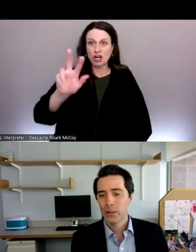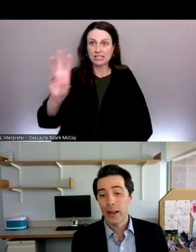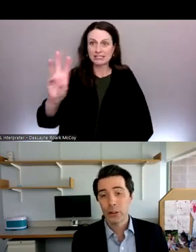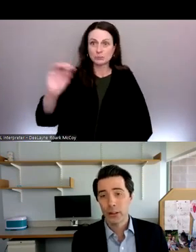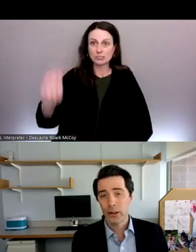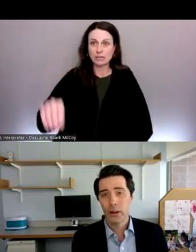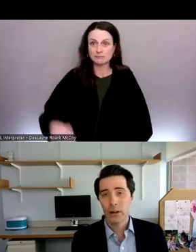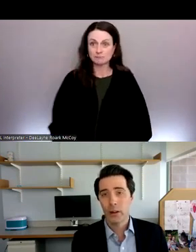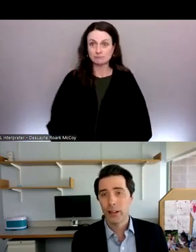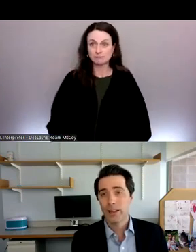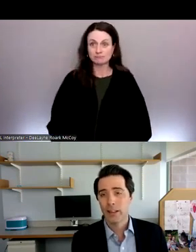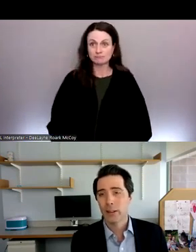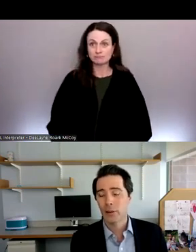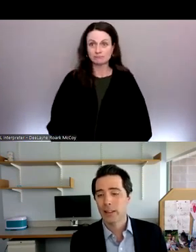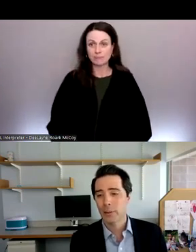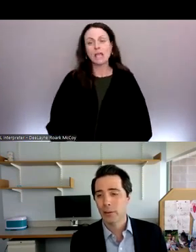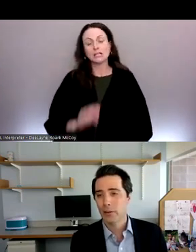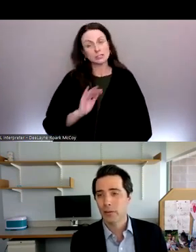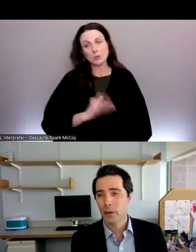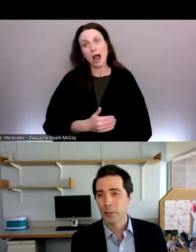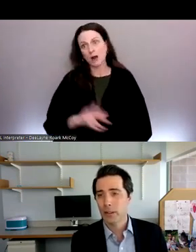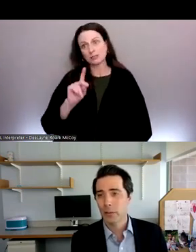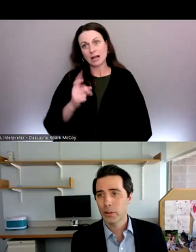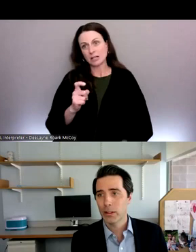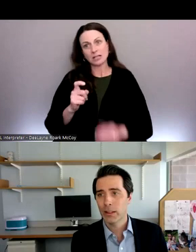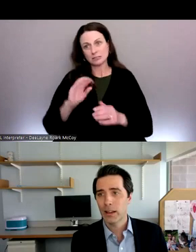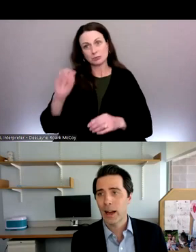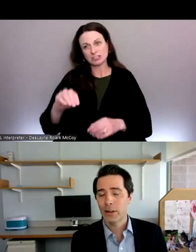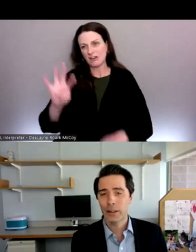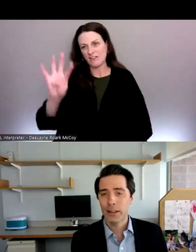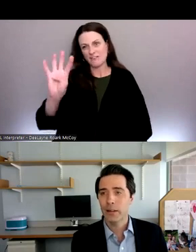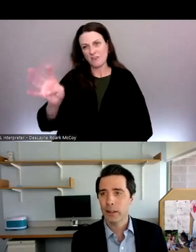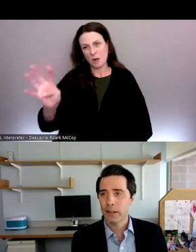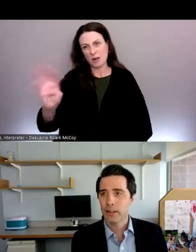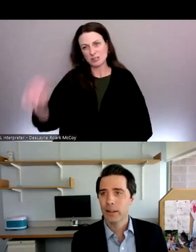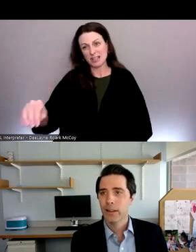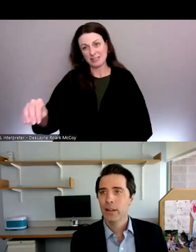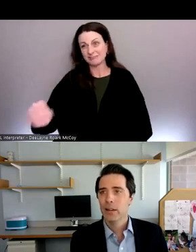so actually our diagnostic rate is about